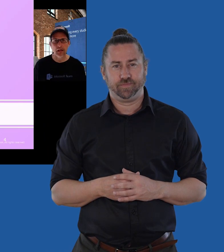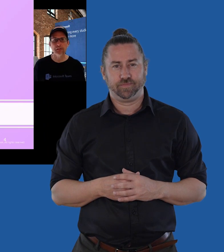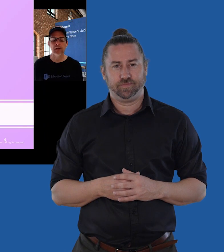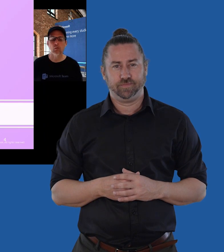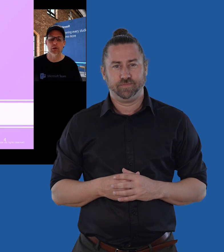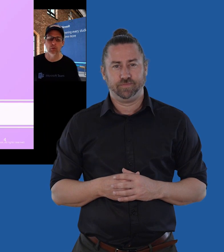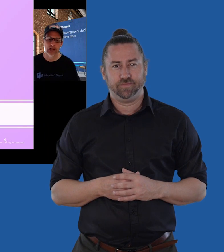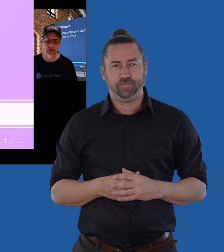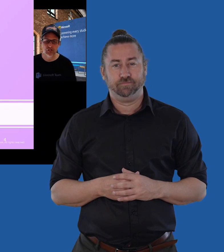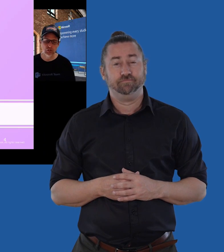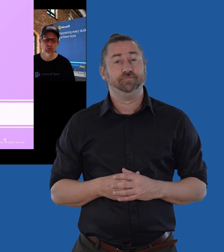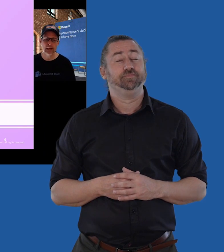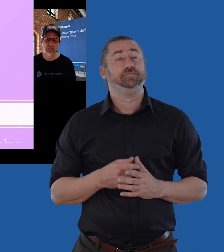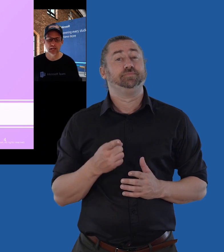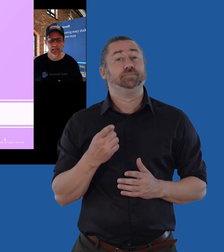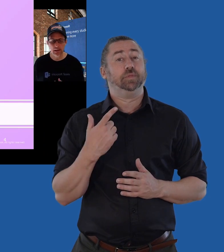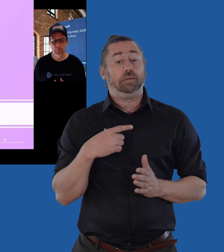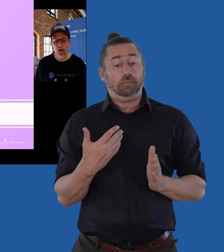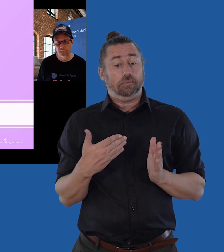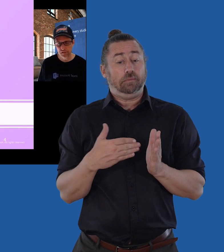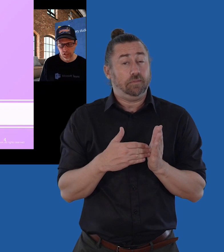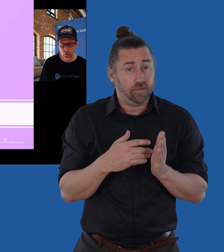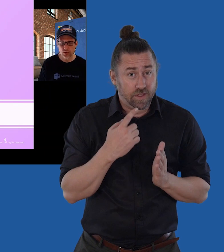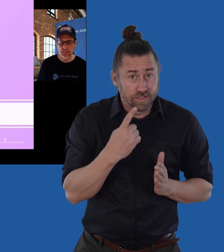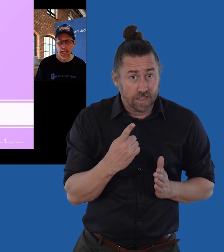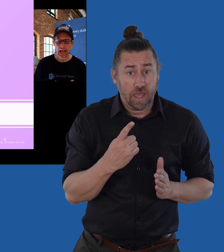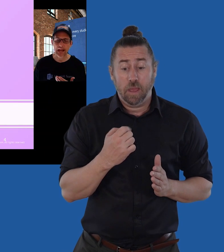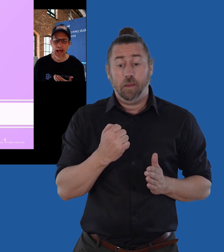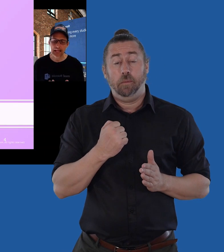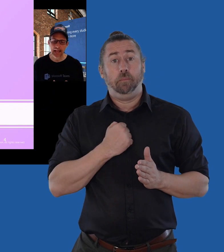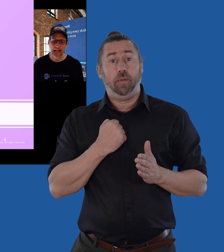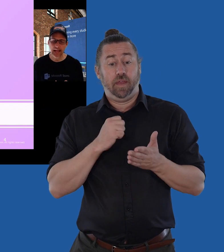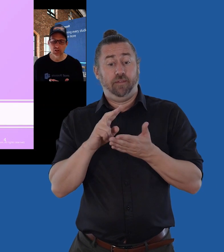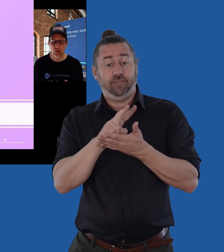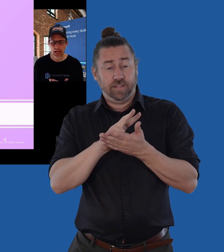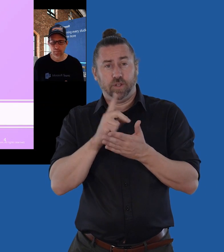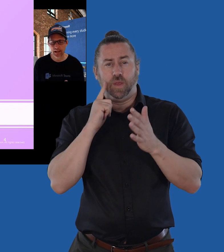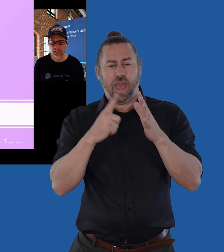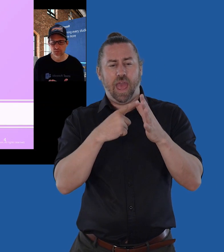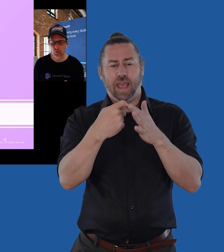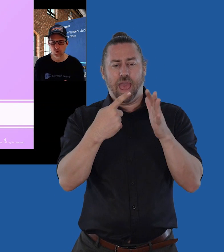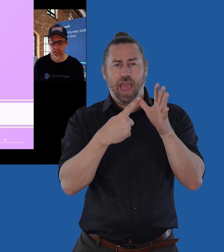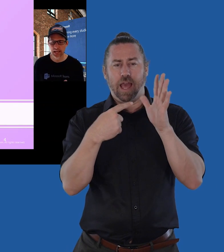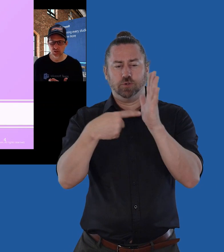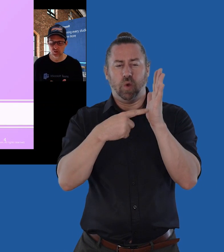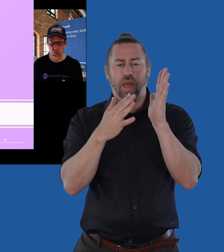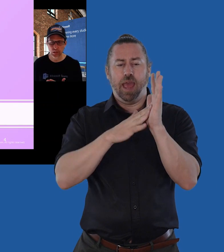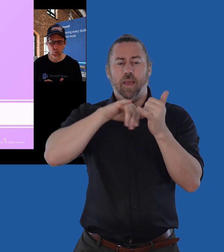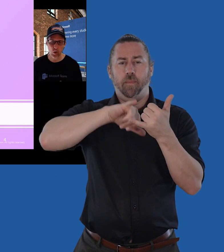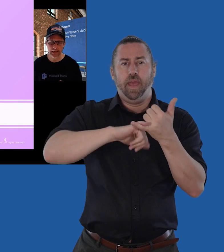Now, the other thing I want to point out to you is you can get my videos at aka.ms/TroyYT,